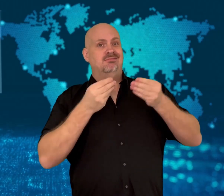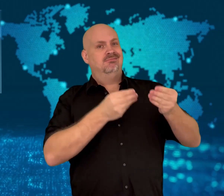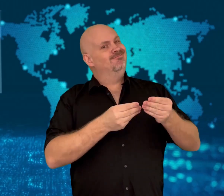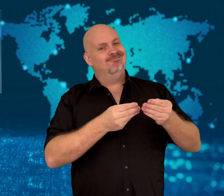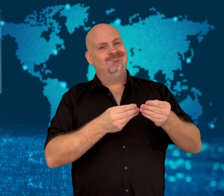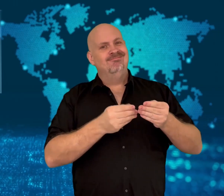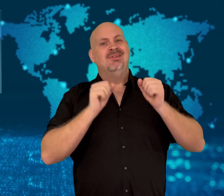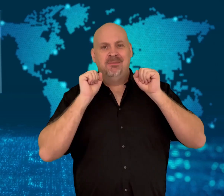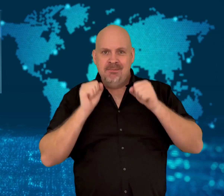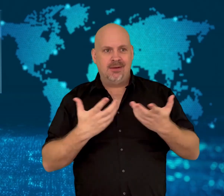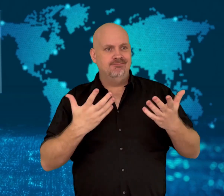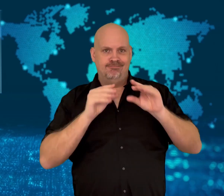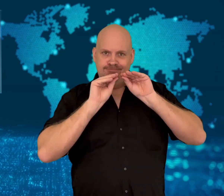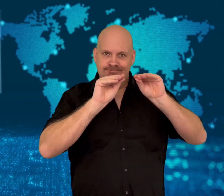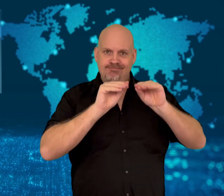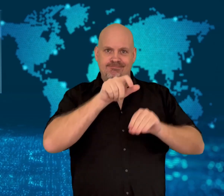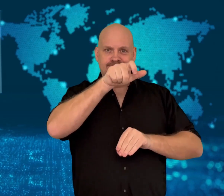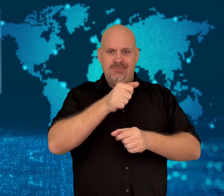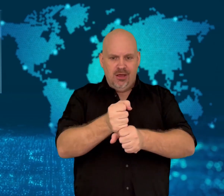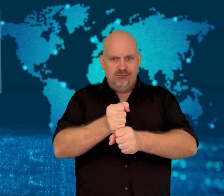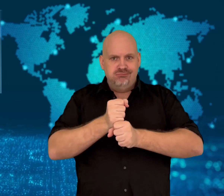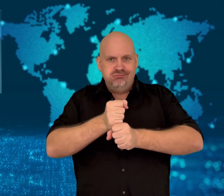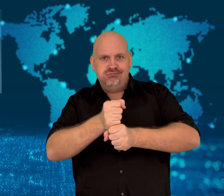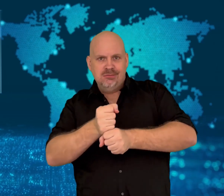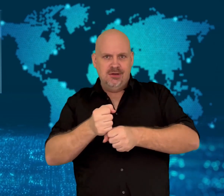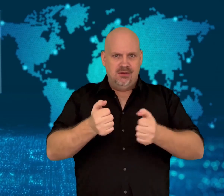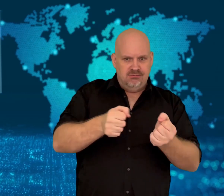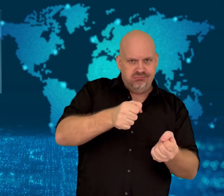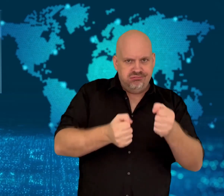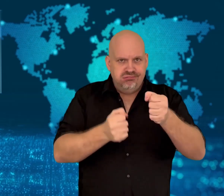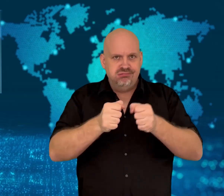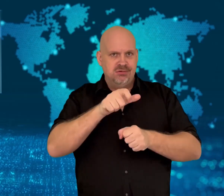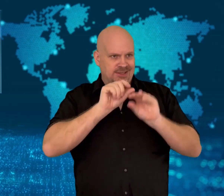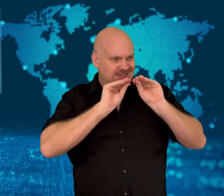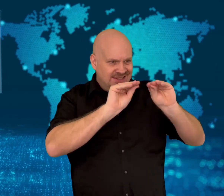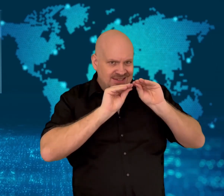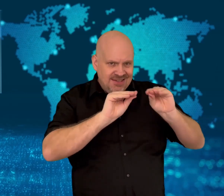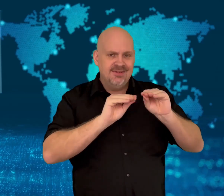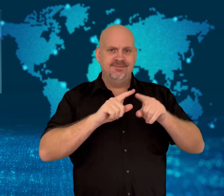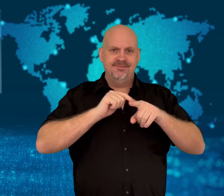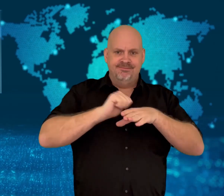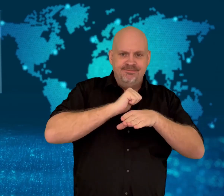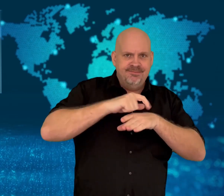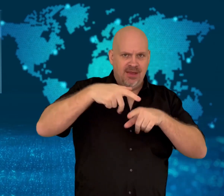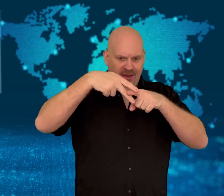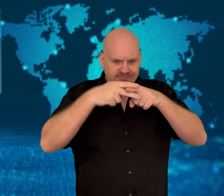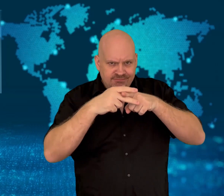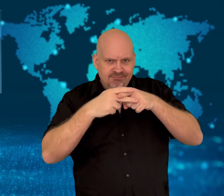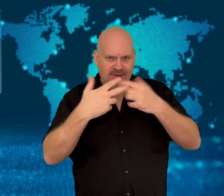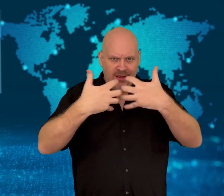send the planes would not be enough.